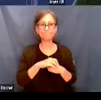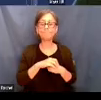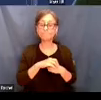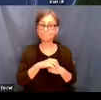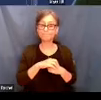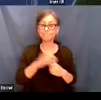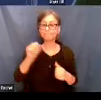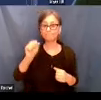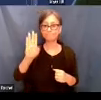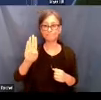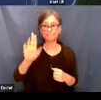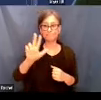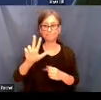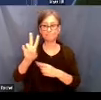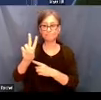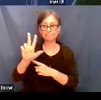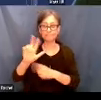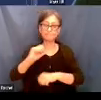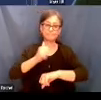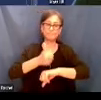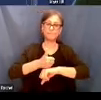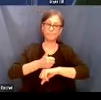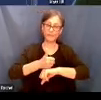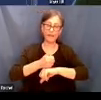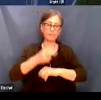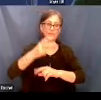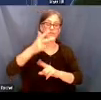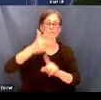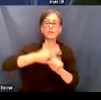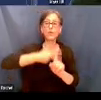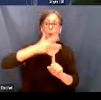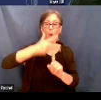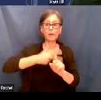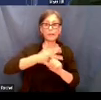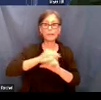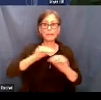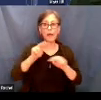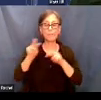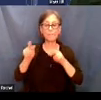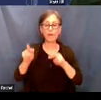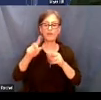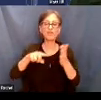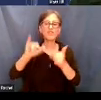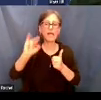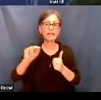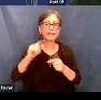SB 373 establishes a quarterly un-monitored check-in phone call requirement